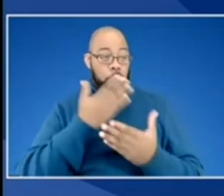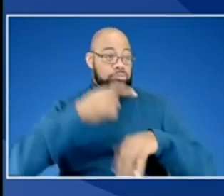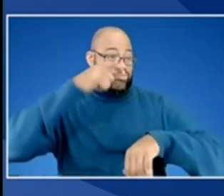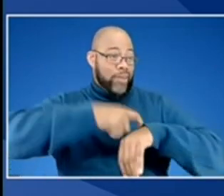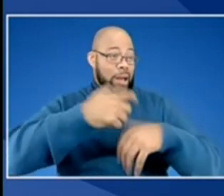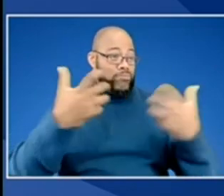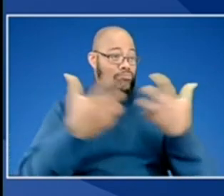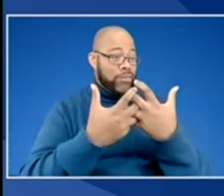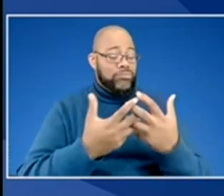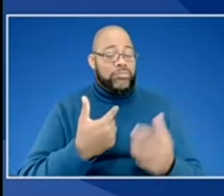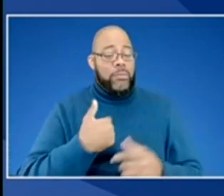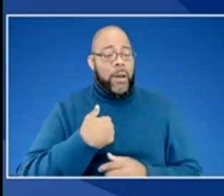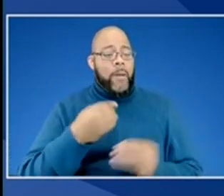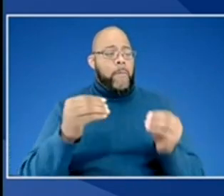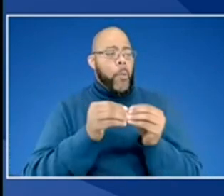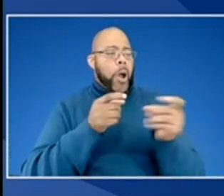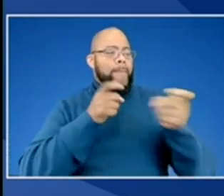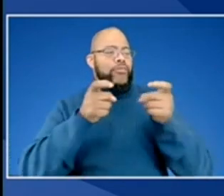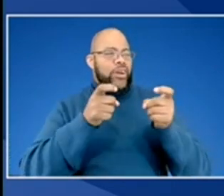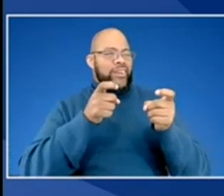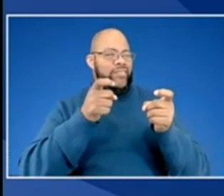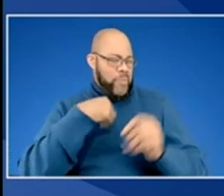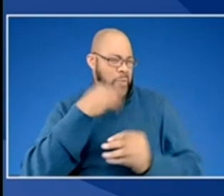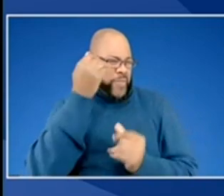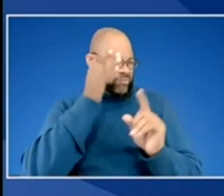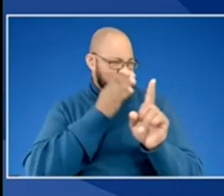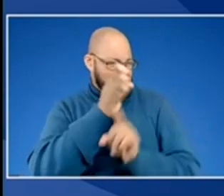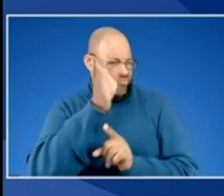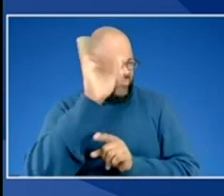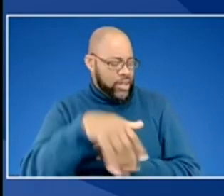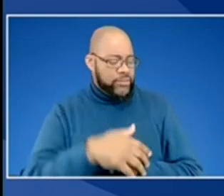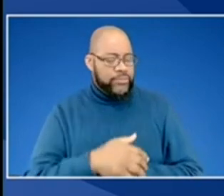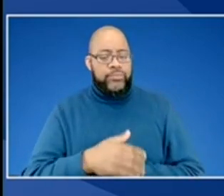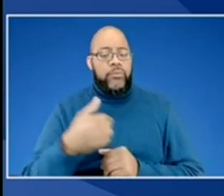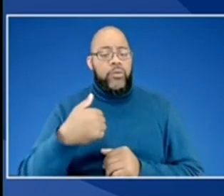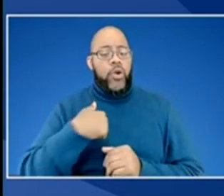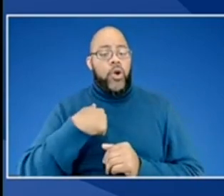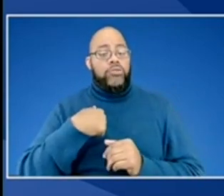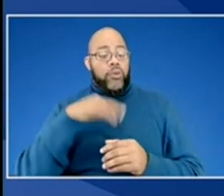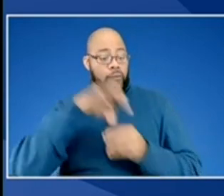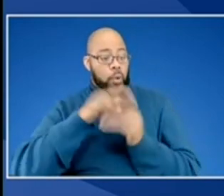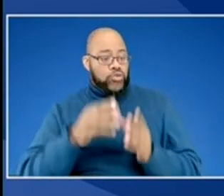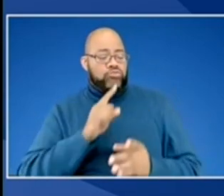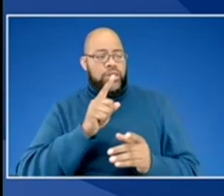more administrative in nature here. You know, our constituency is really focused on role of providing technical,